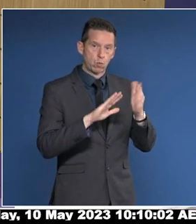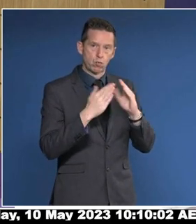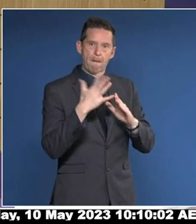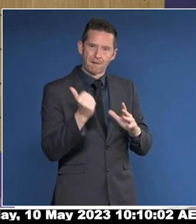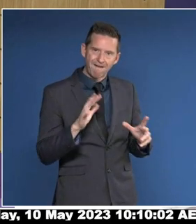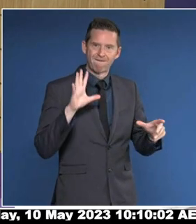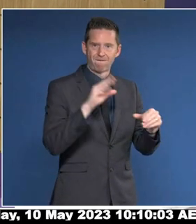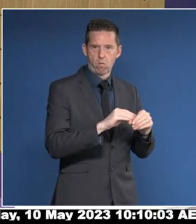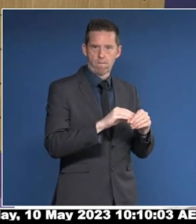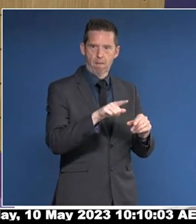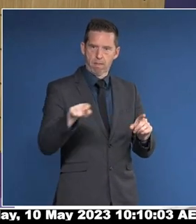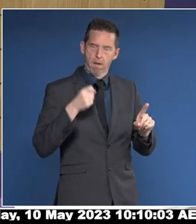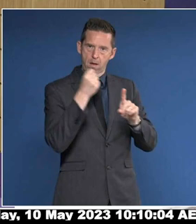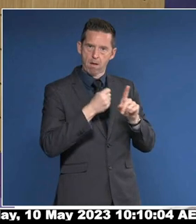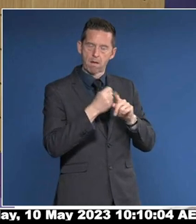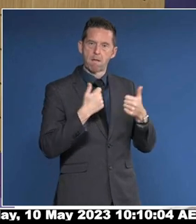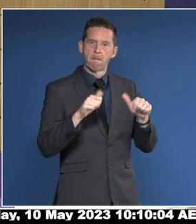the Convention on the Rights of Persons with Disability.